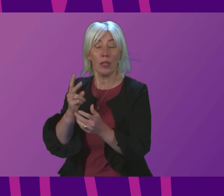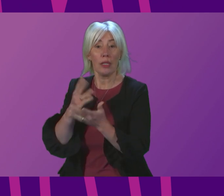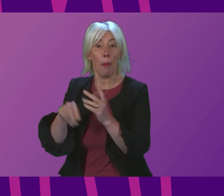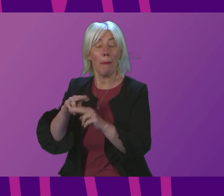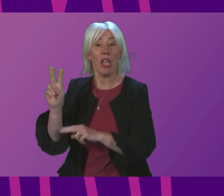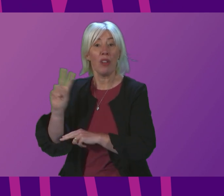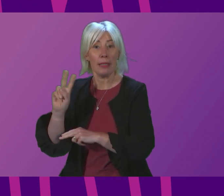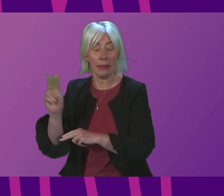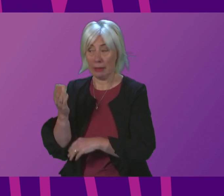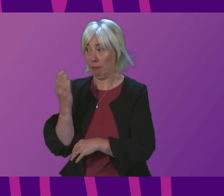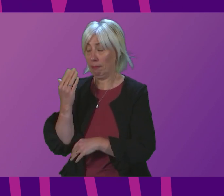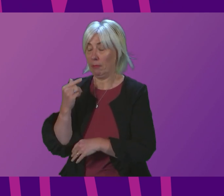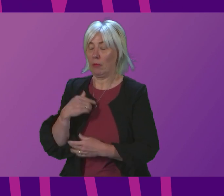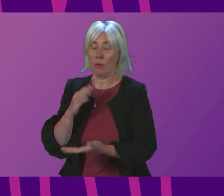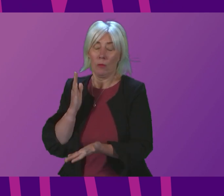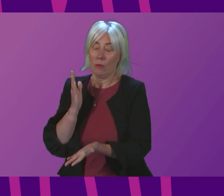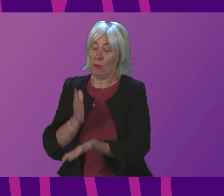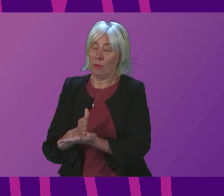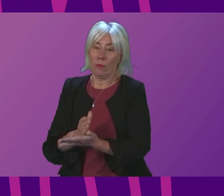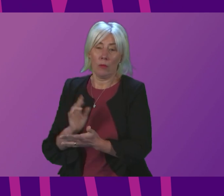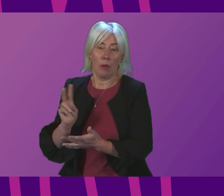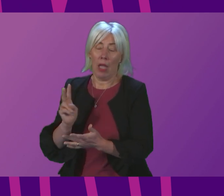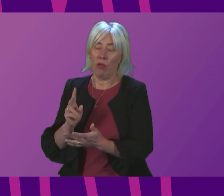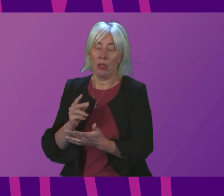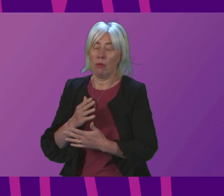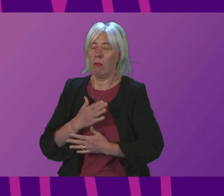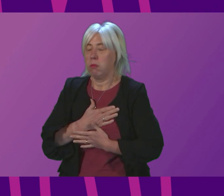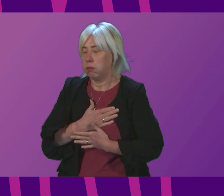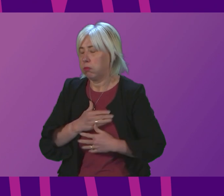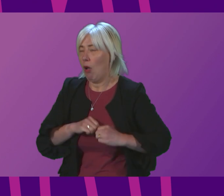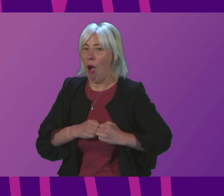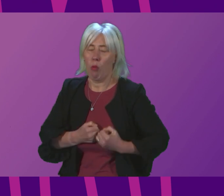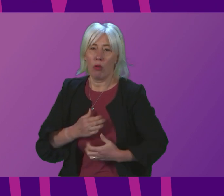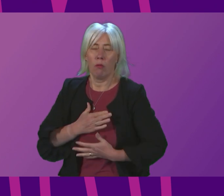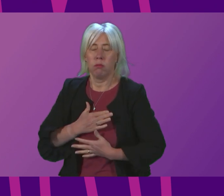that they are understandably utterly devastated and heartbroken, but they are so appreciative